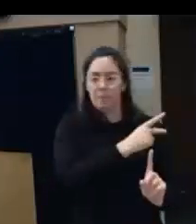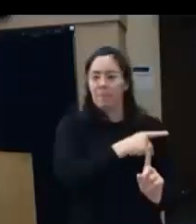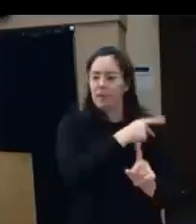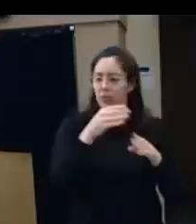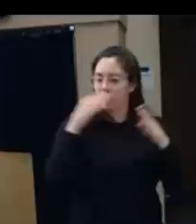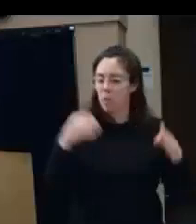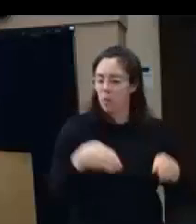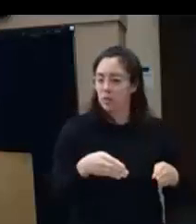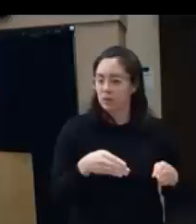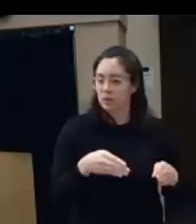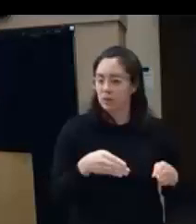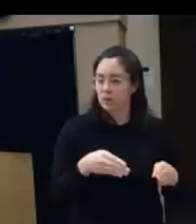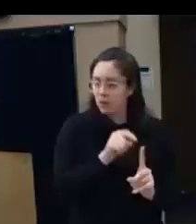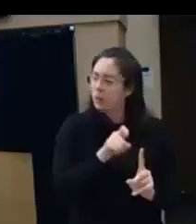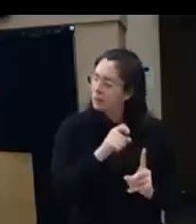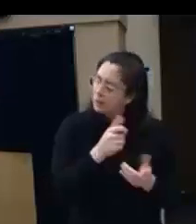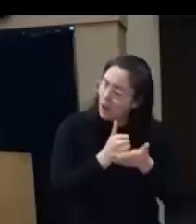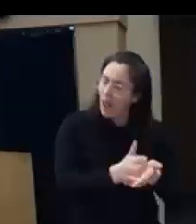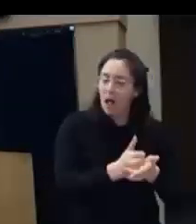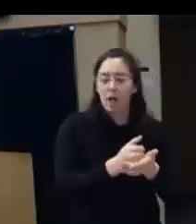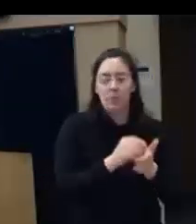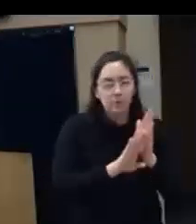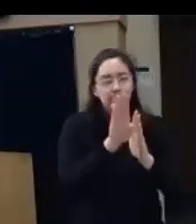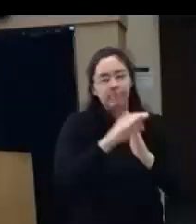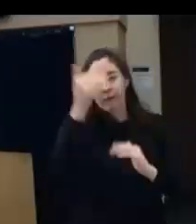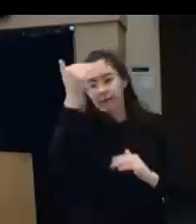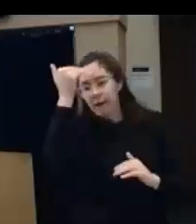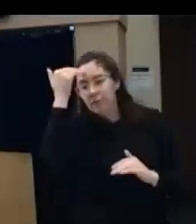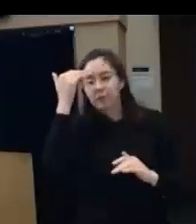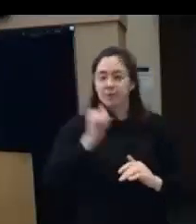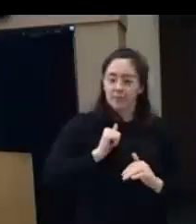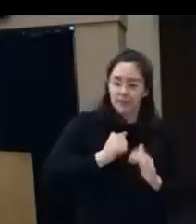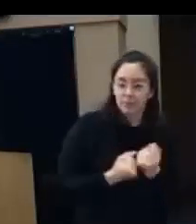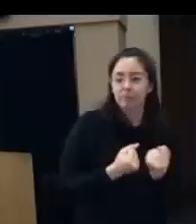know we need to help them develop the Knowledge and self-management Skills to become independent